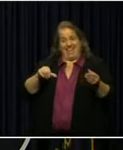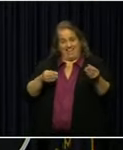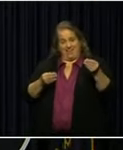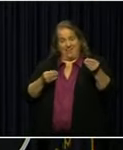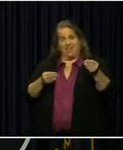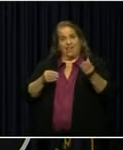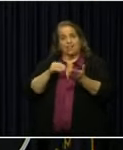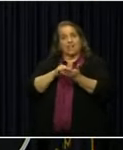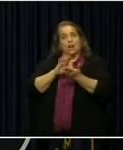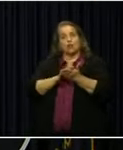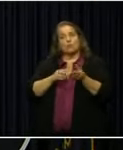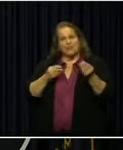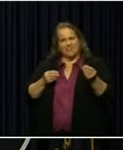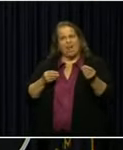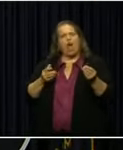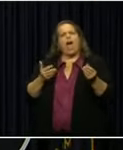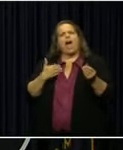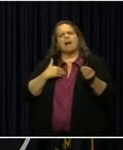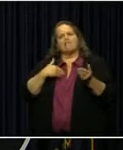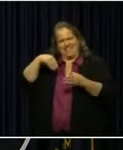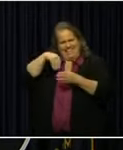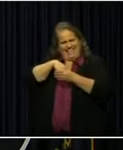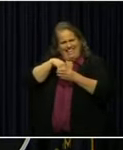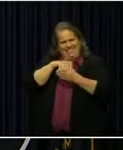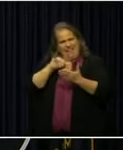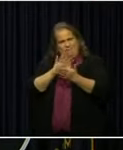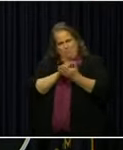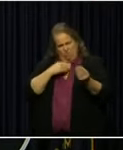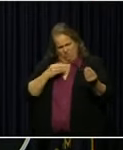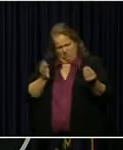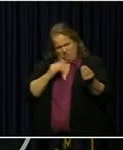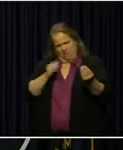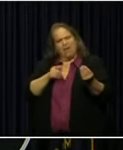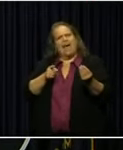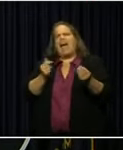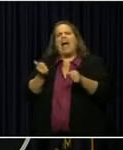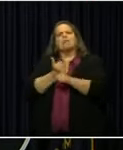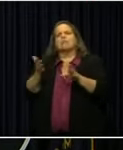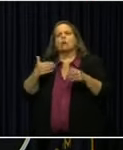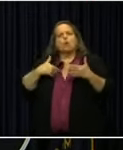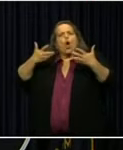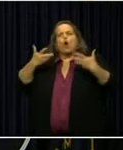OF THOSE STEPS. SO LET'S GO TO THE NEXT PAGE.